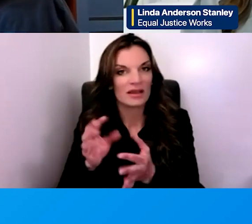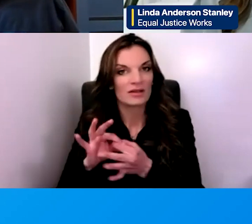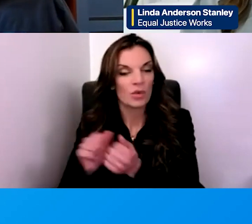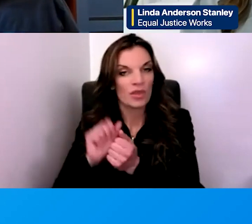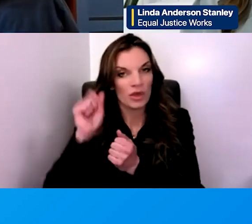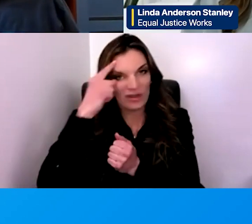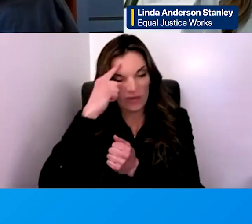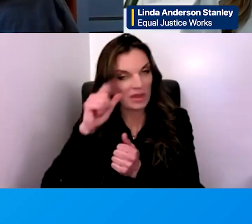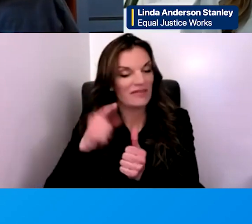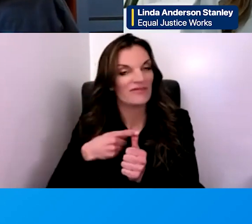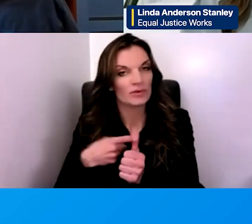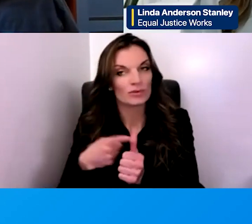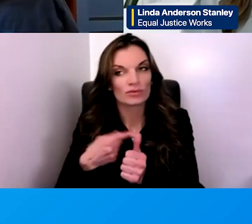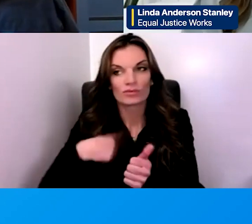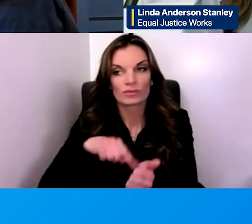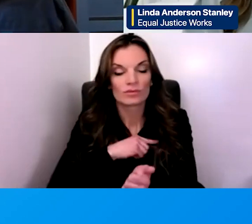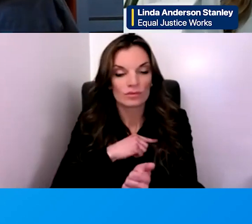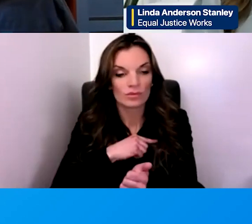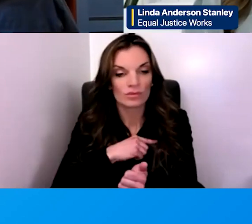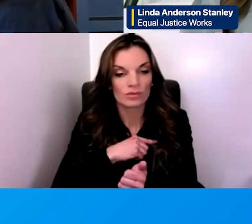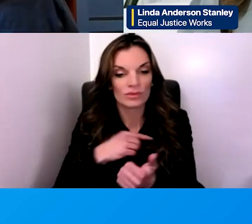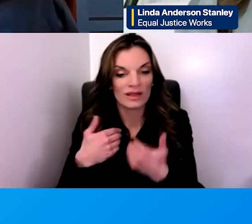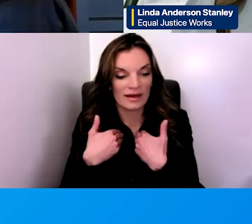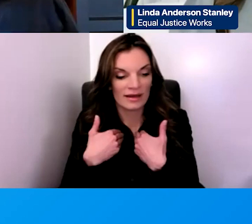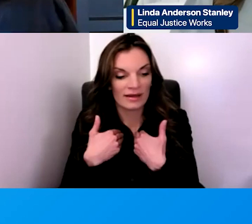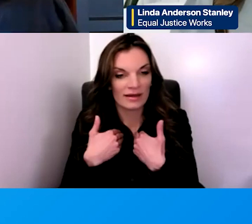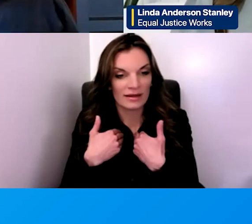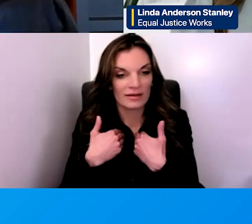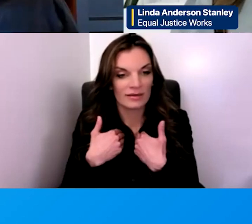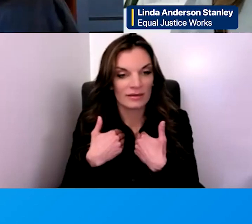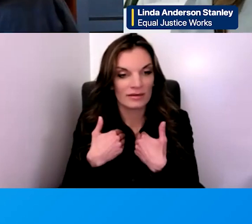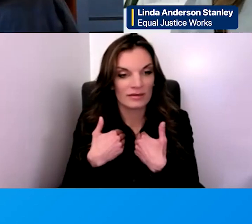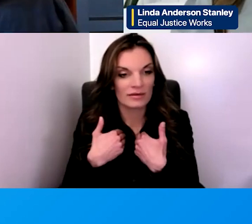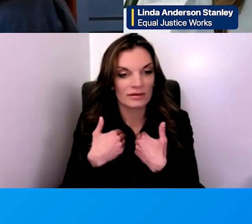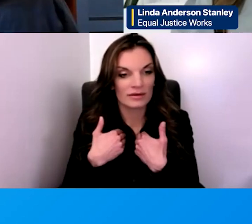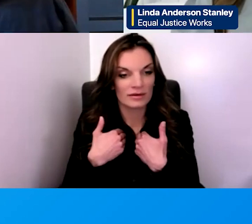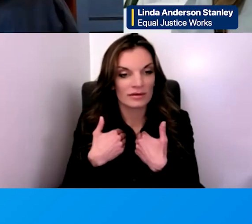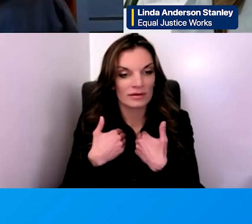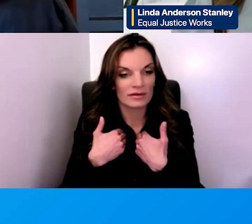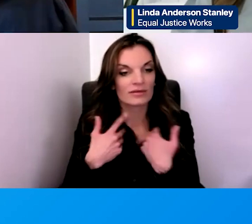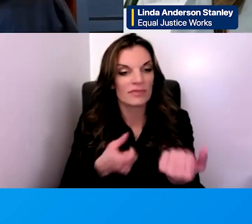We started like having a whole lot of mechanisms like advocacy